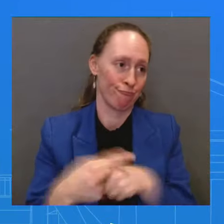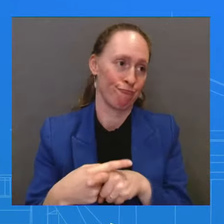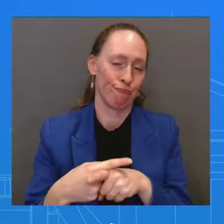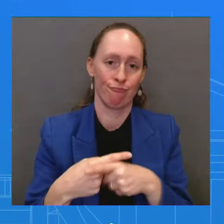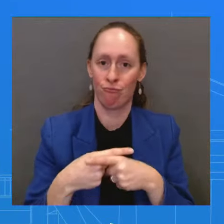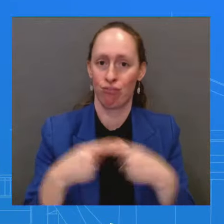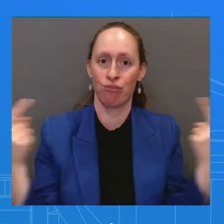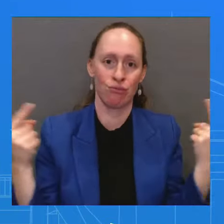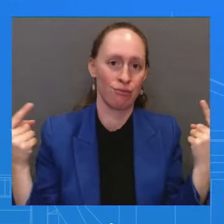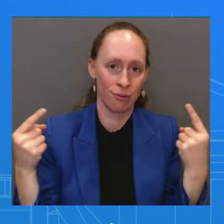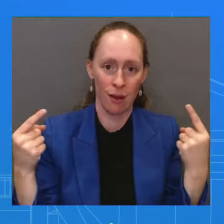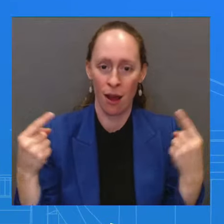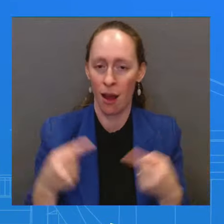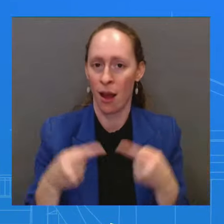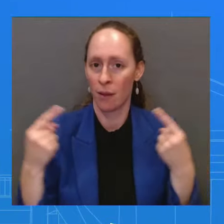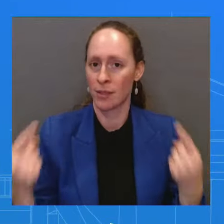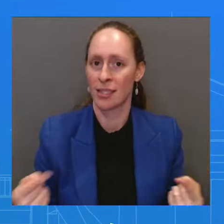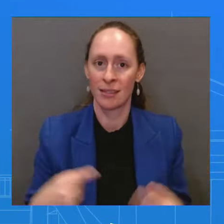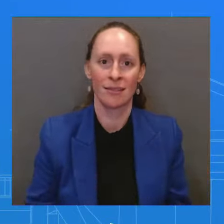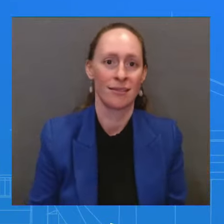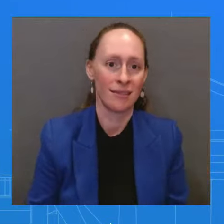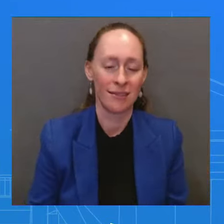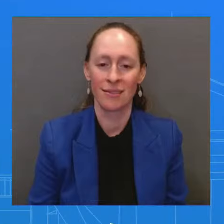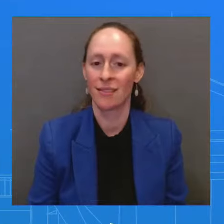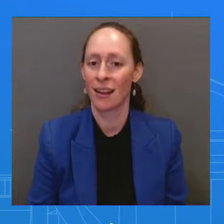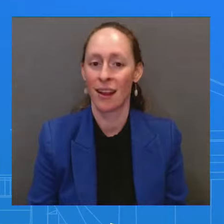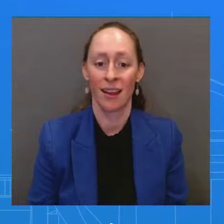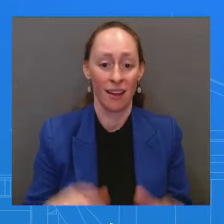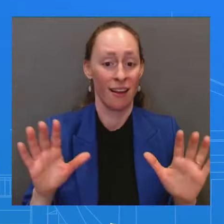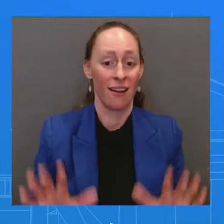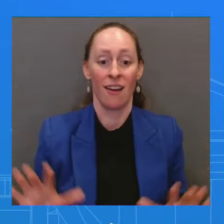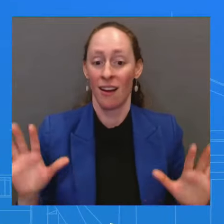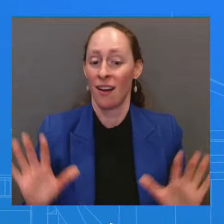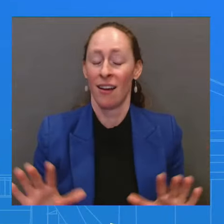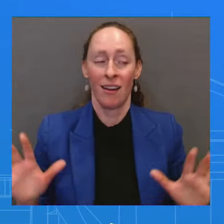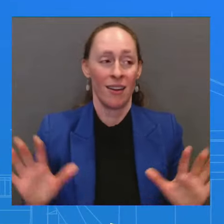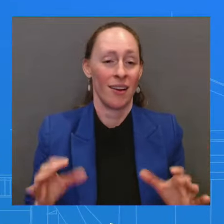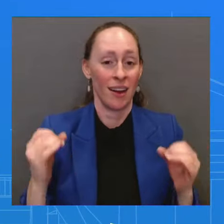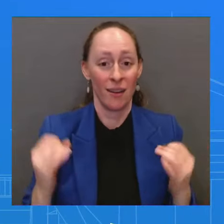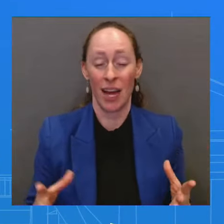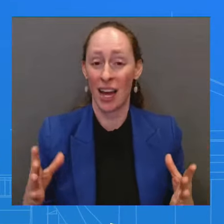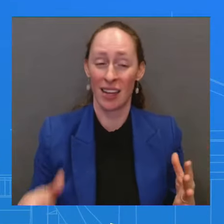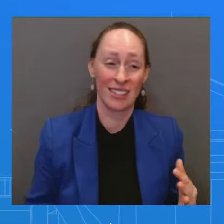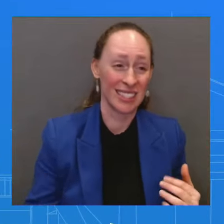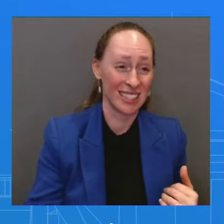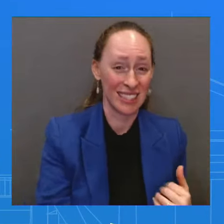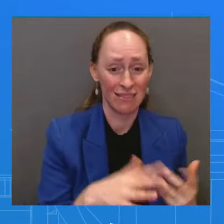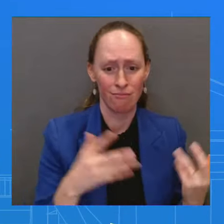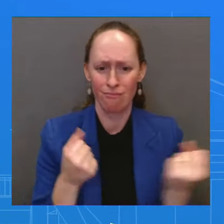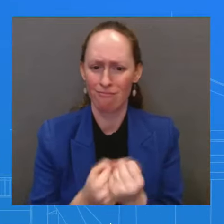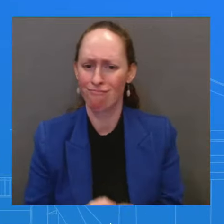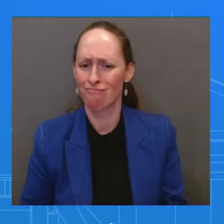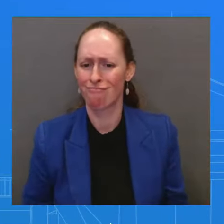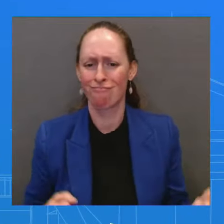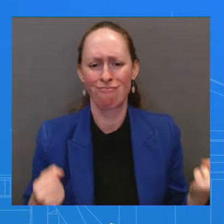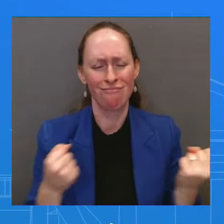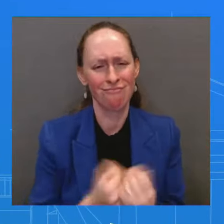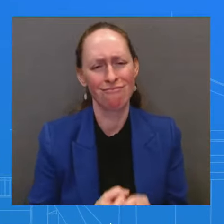overwhelming bipartisan support to continue this -- to continue the funding in Ukraine. That has not changed. That still stands.